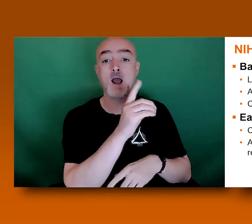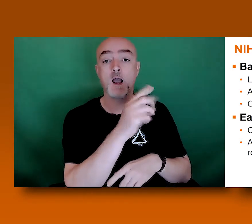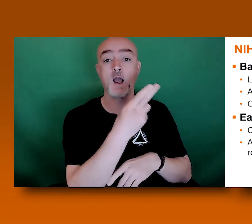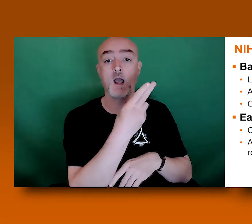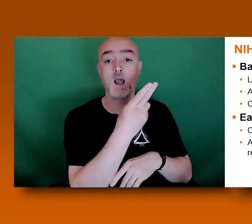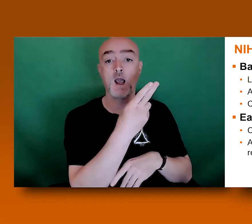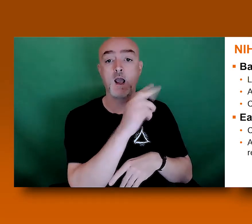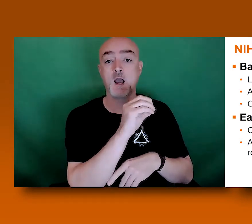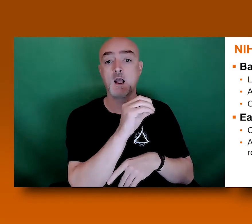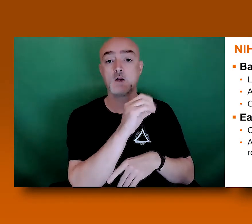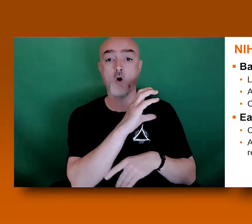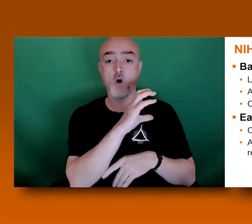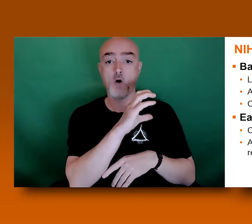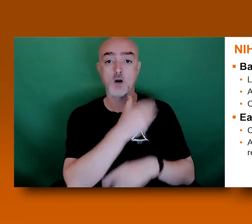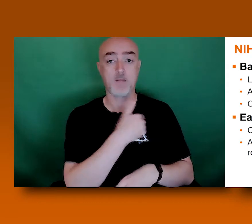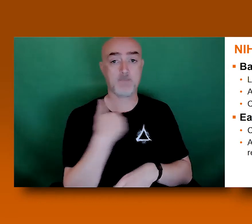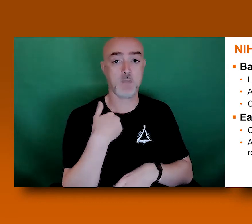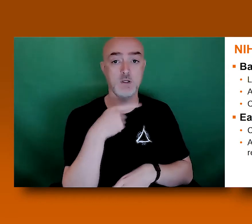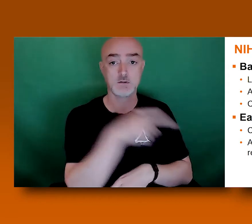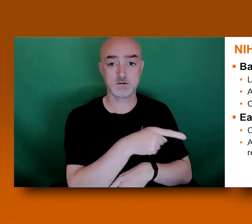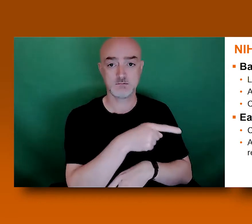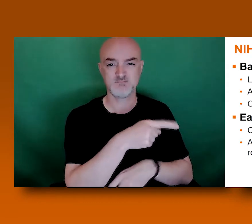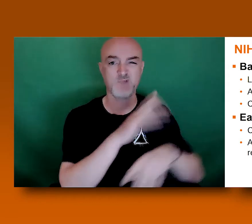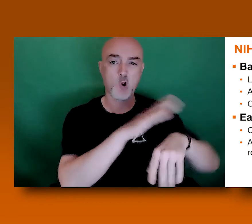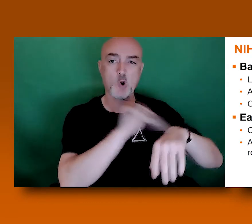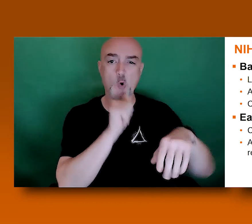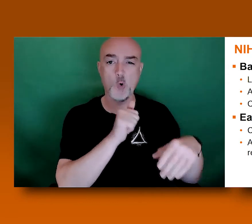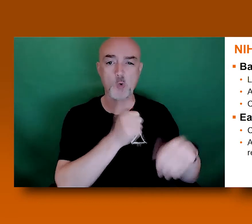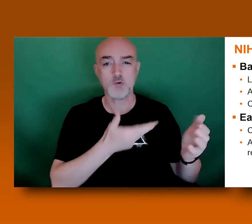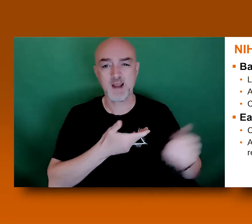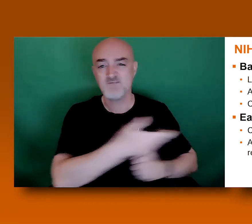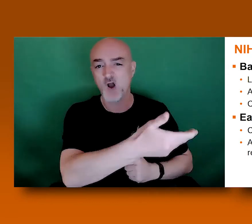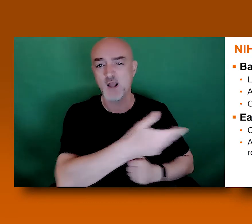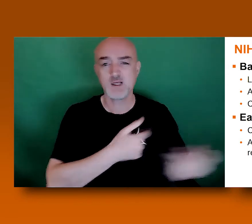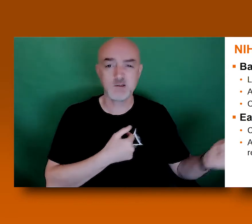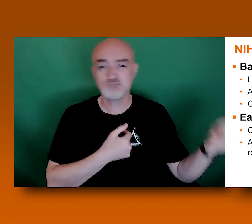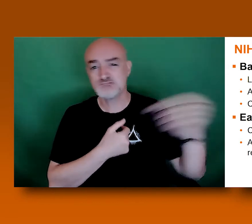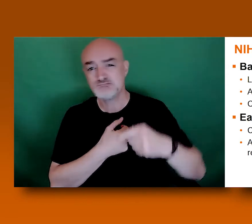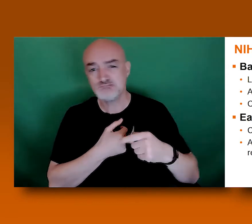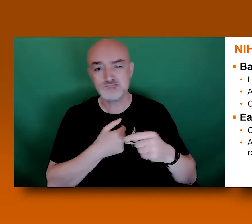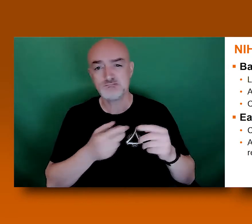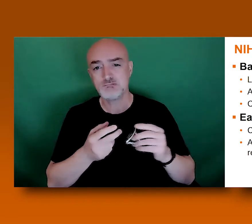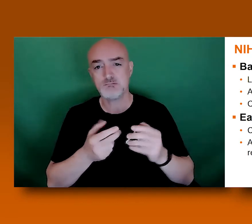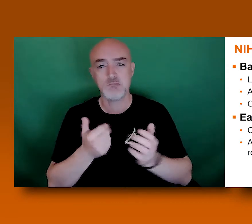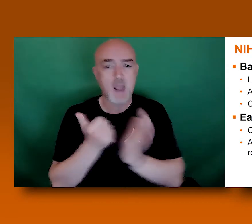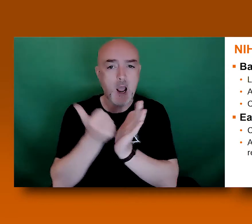The ad hoc members, those are individuals that we call or are invited